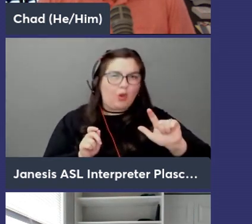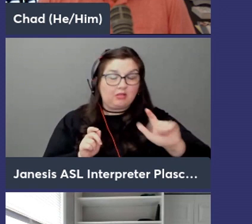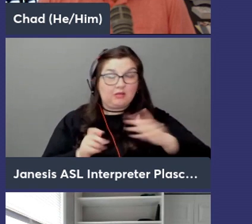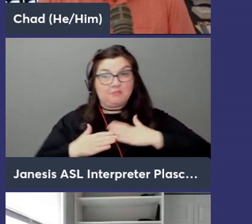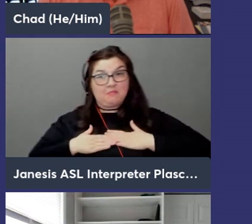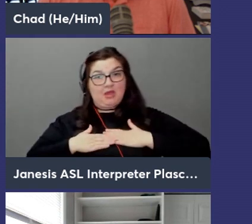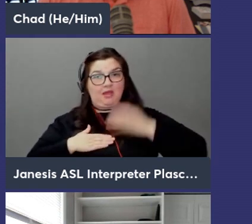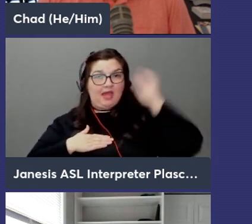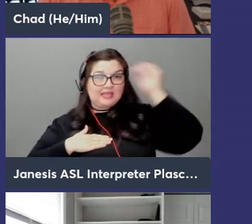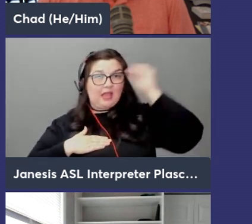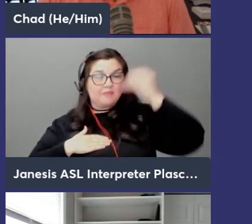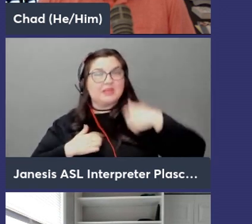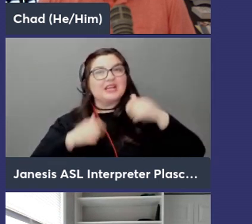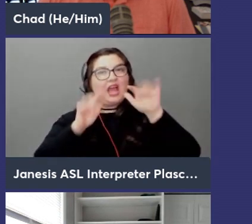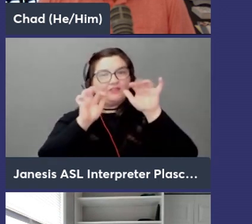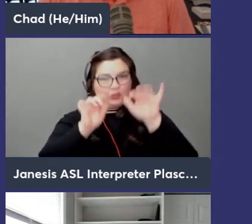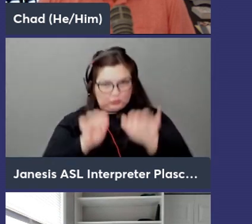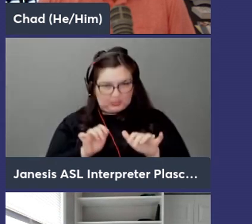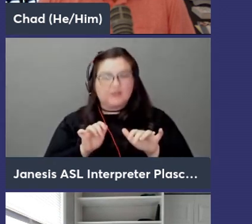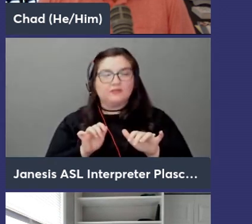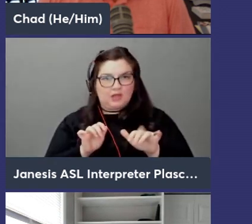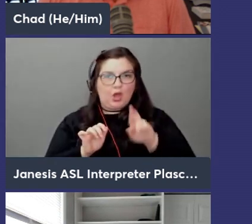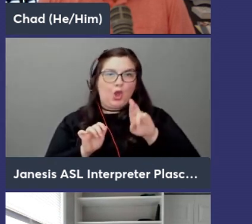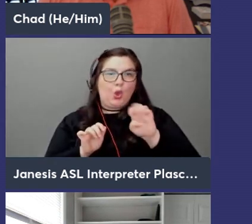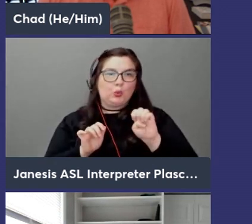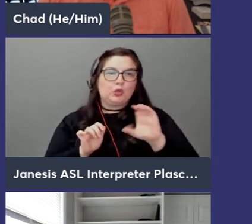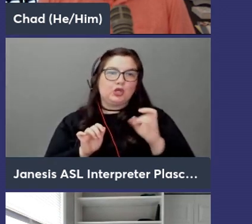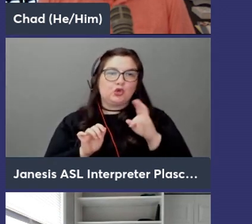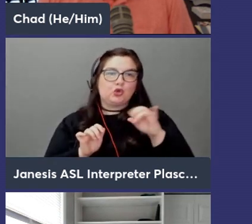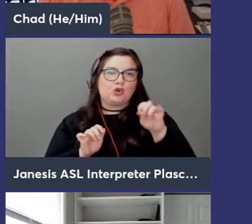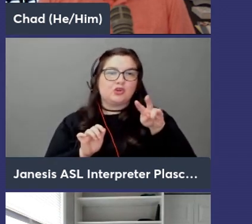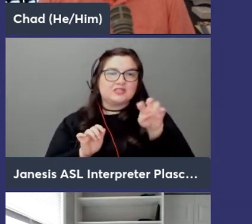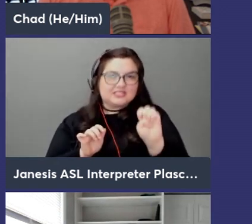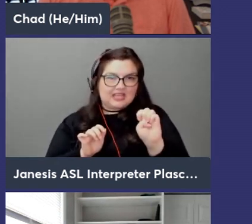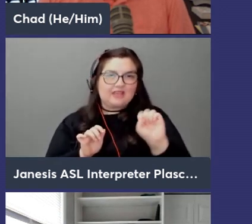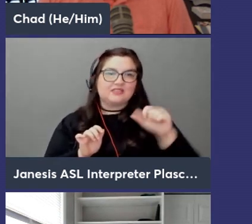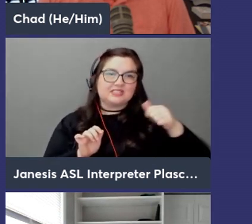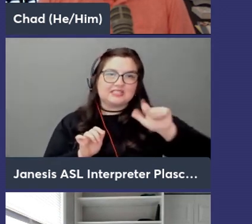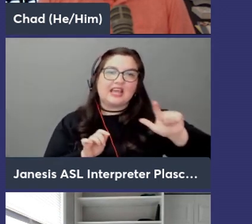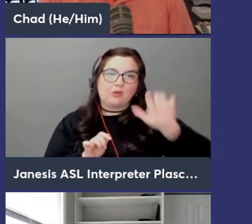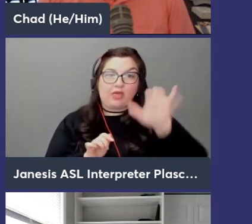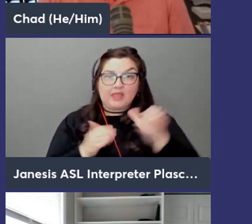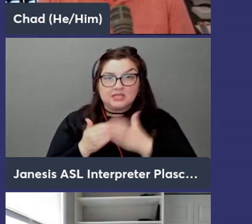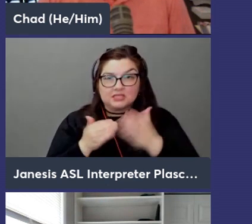I've written some recursive sequel before, but that's a lot easier. Being able to do star one six is much easier